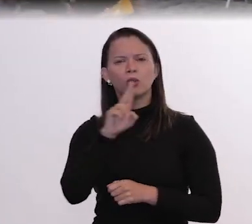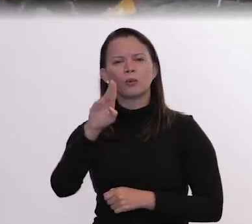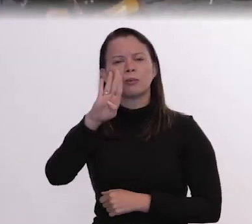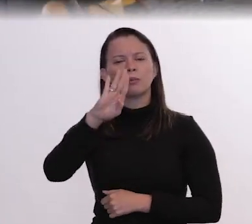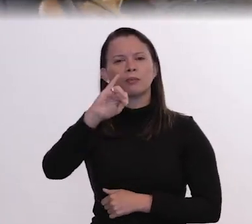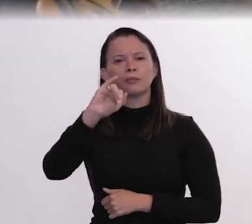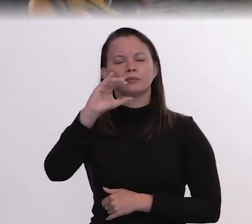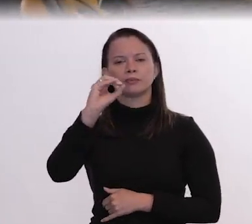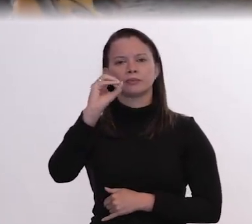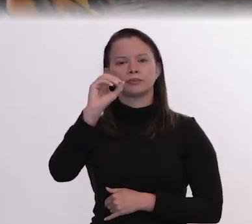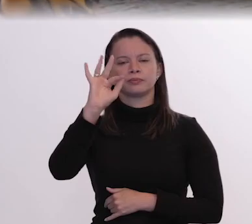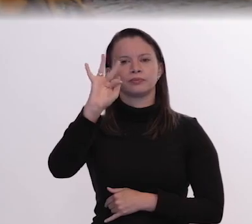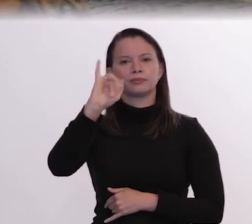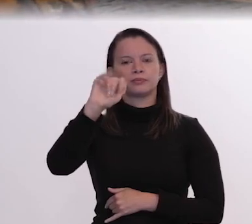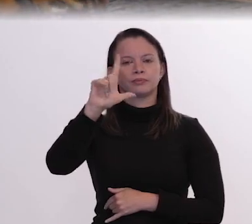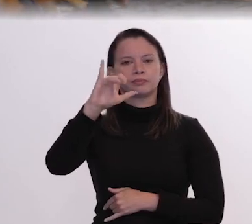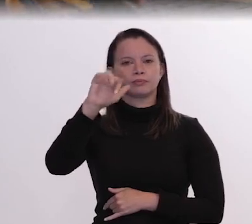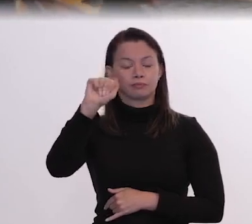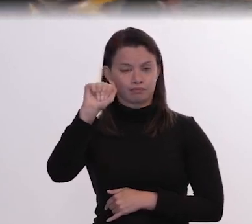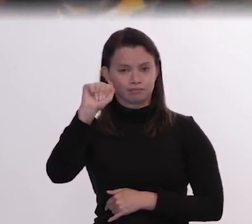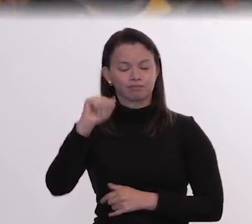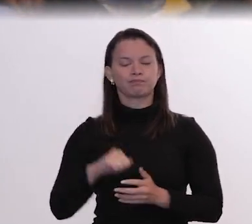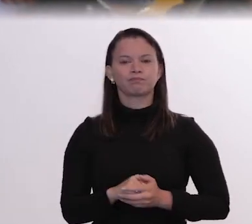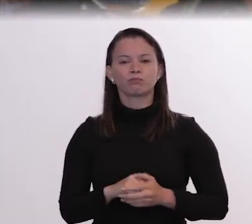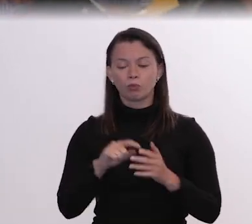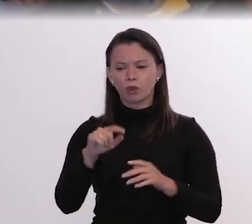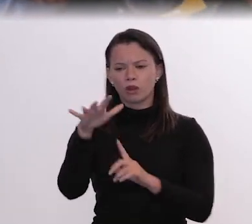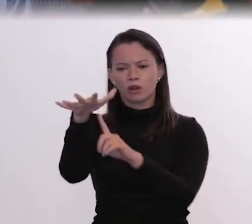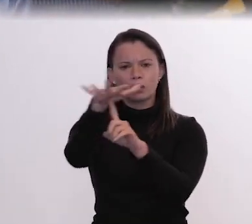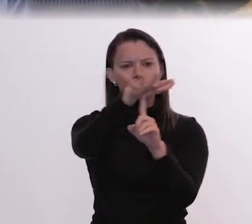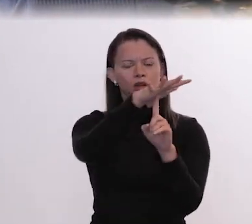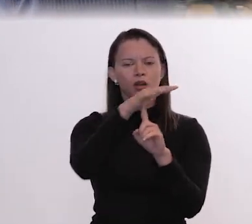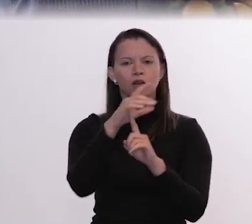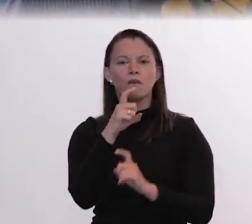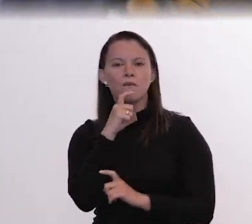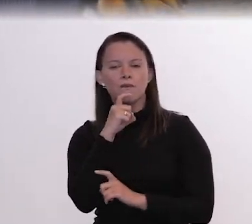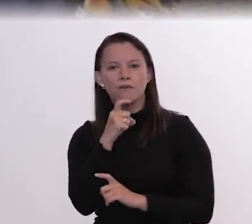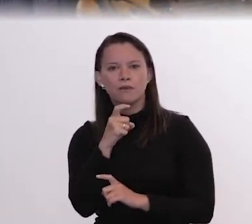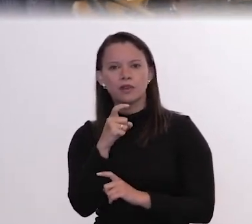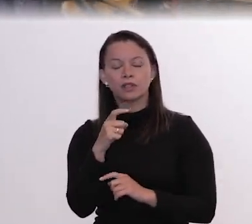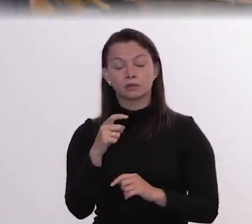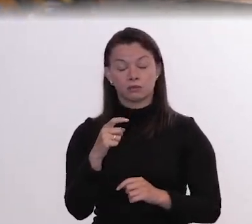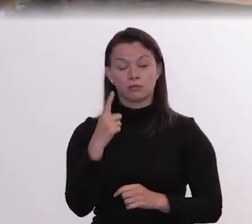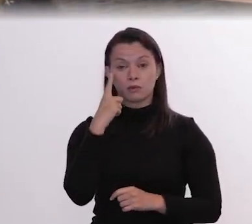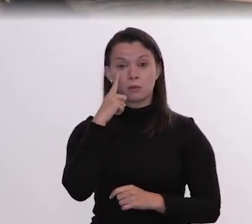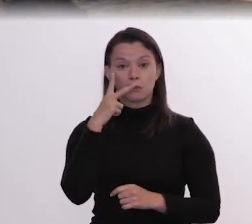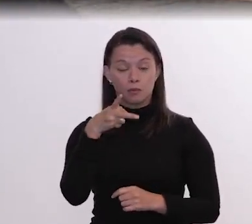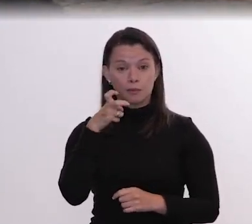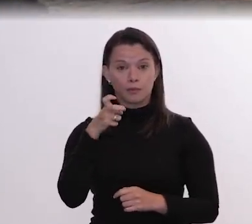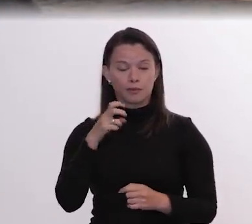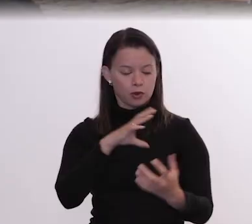you activate, you can measure this: not only does blood pressure drop, cortisol secretion drops, but it also improves your